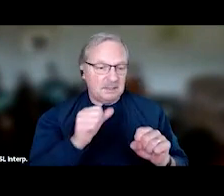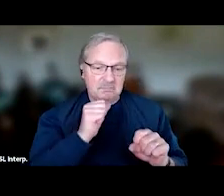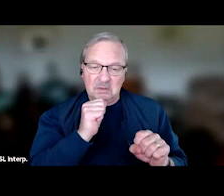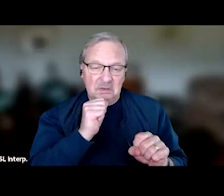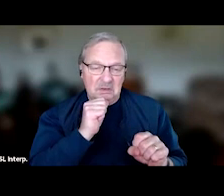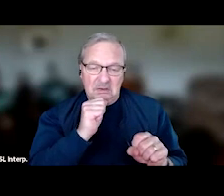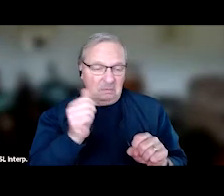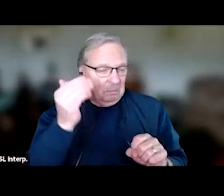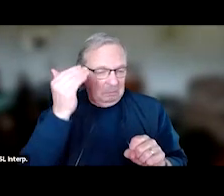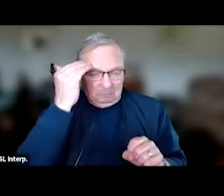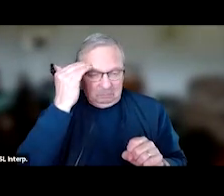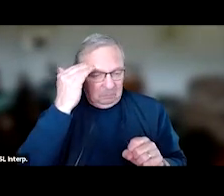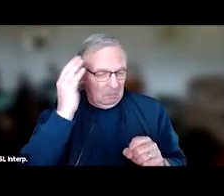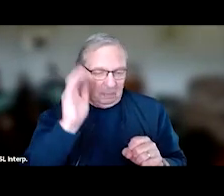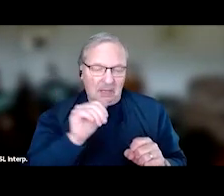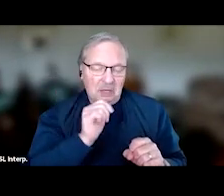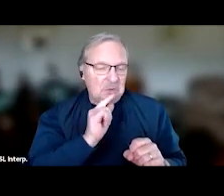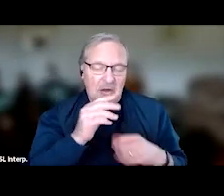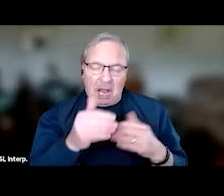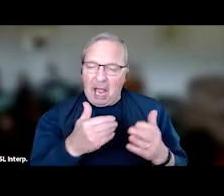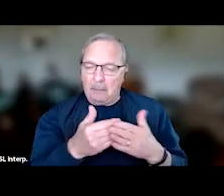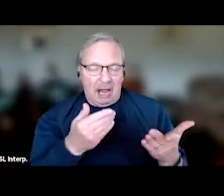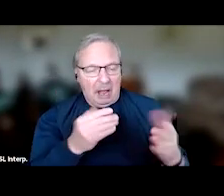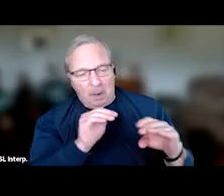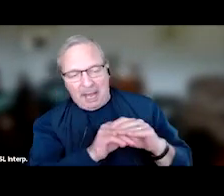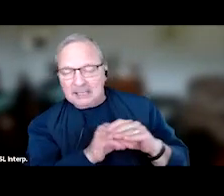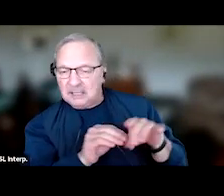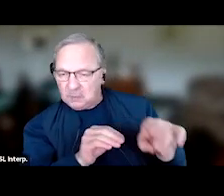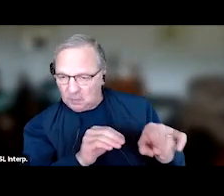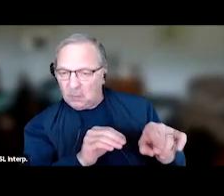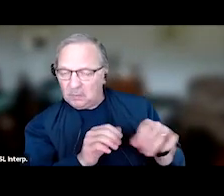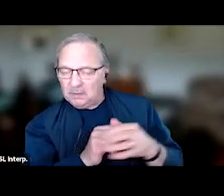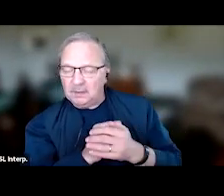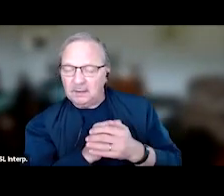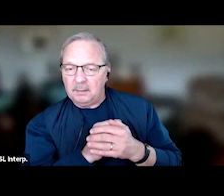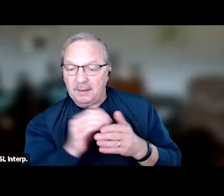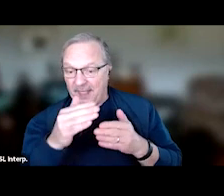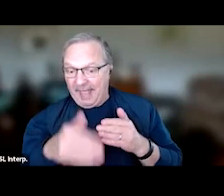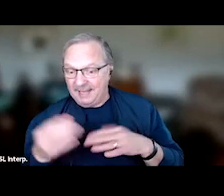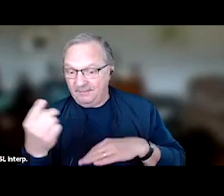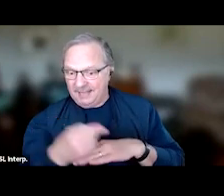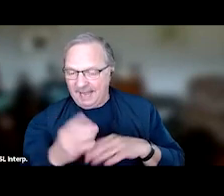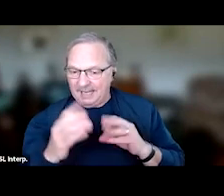or not quite sure how to go about accessing. And so at the end of today's session and at the end of every session,